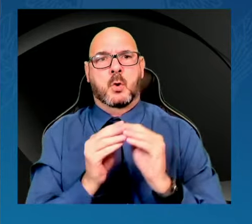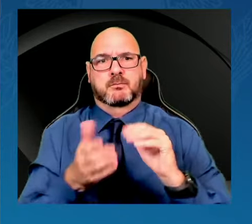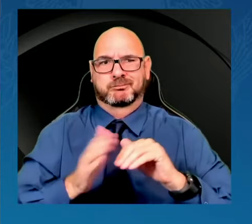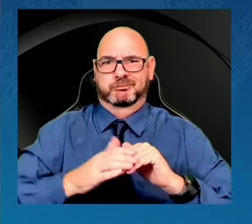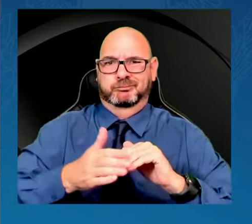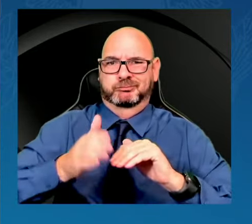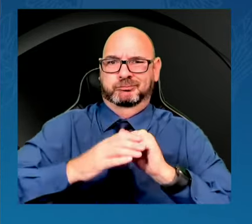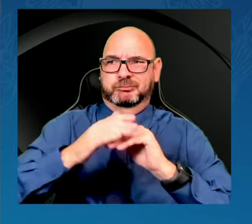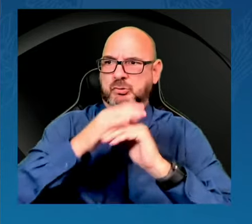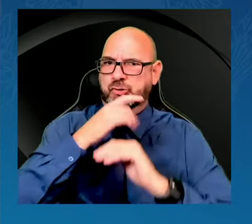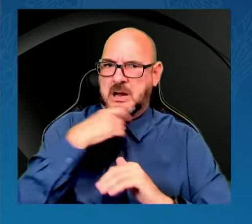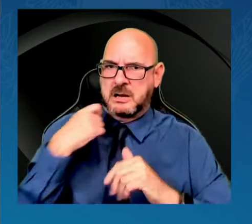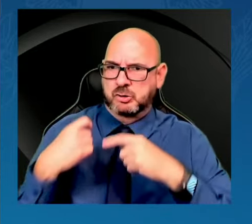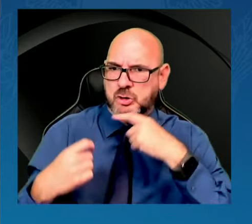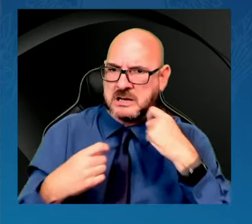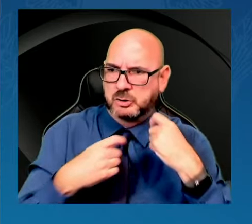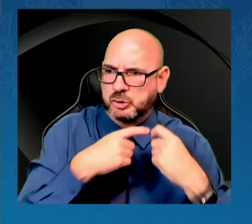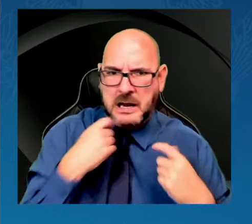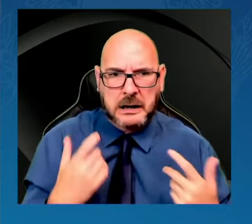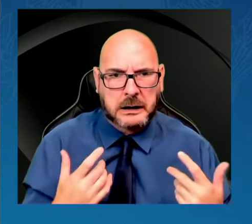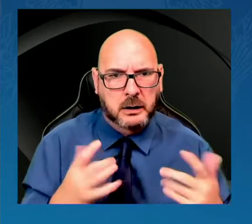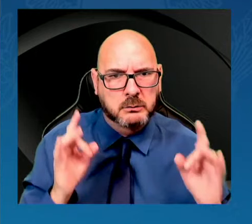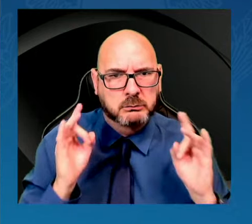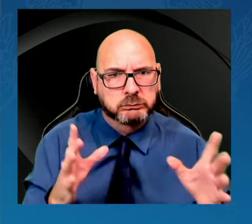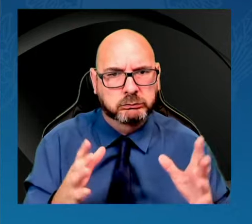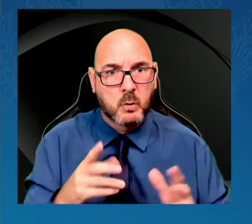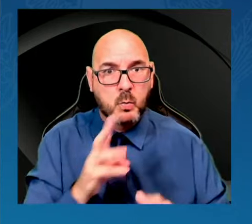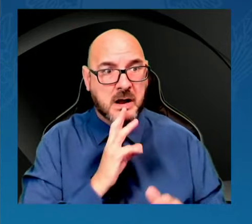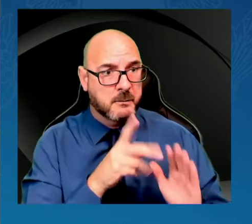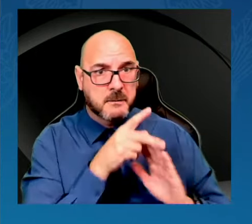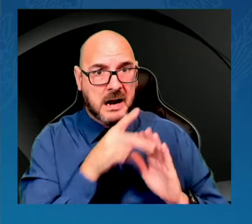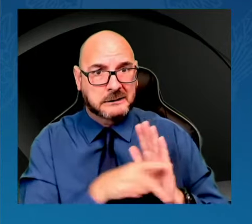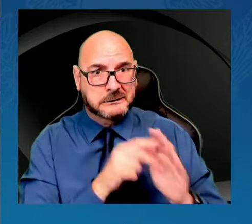Water policy -- you know, we're seeing what some call